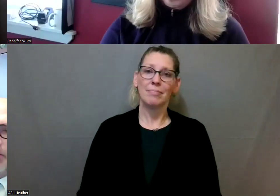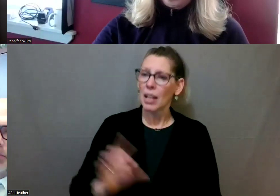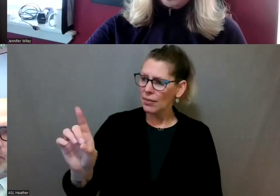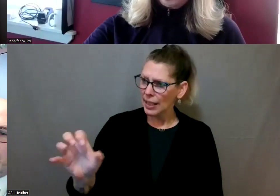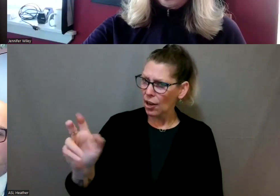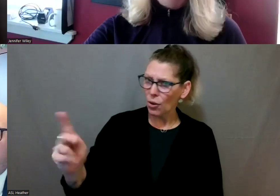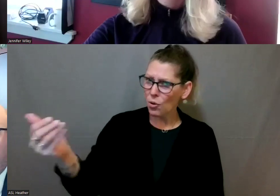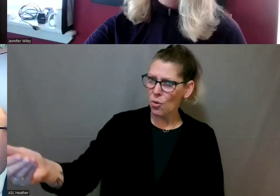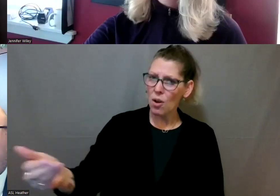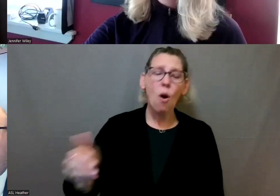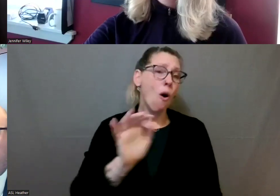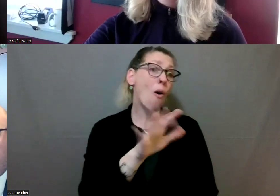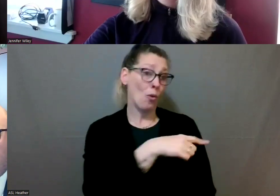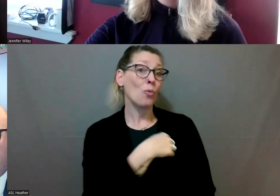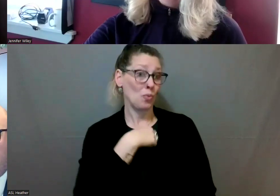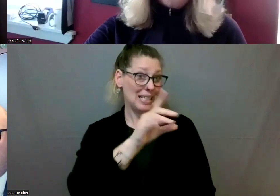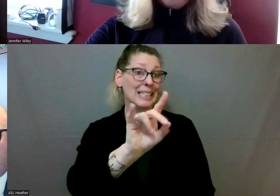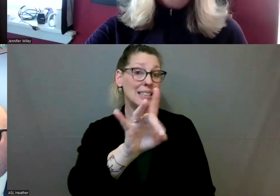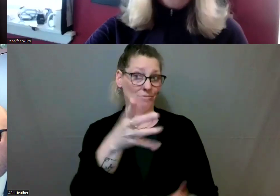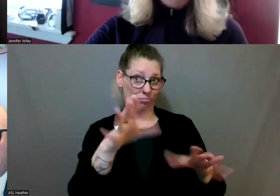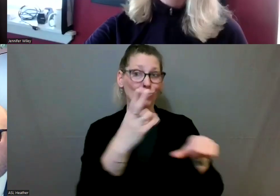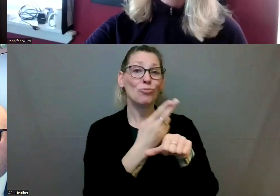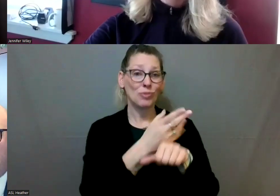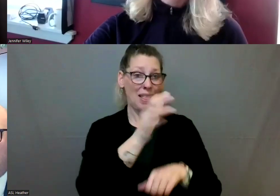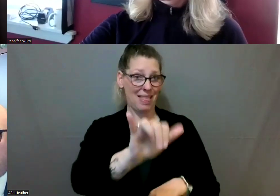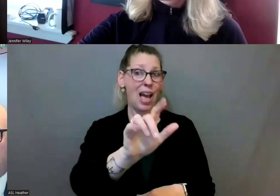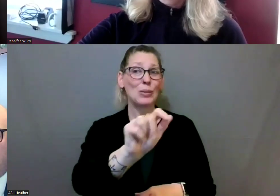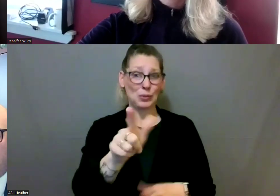I was just we we did use that tool here at gra View High School and we shared it with